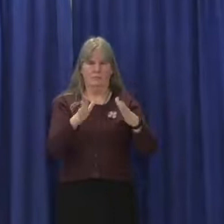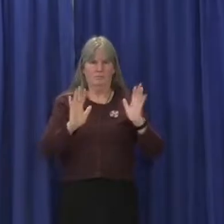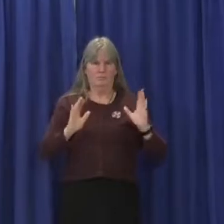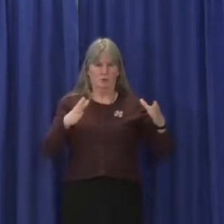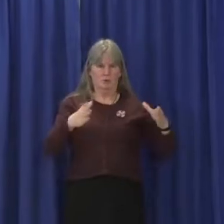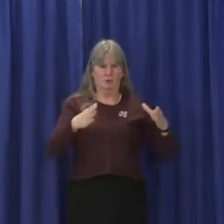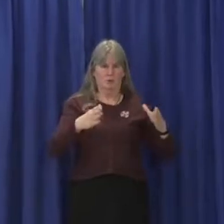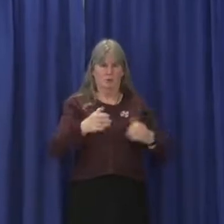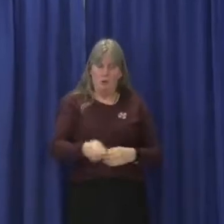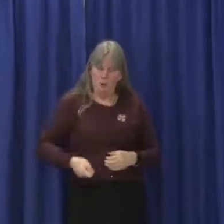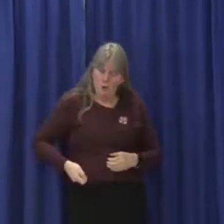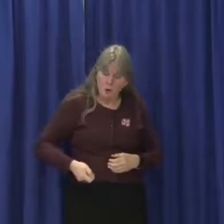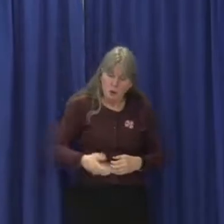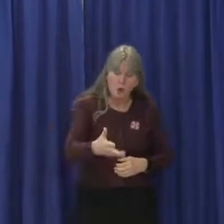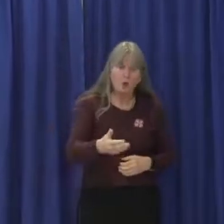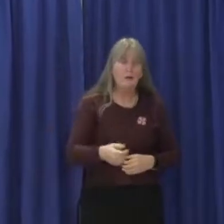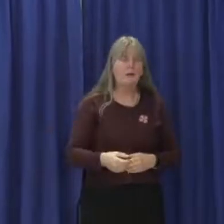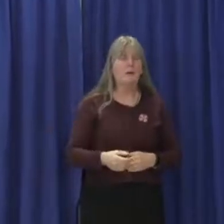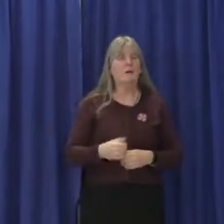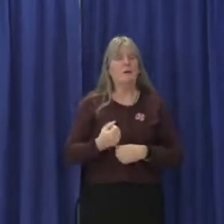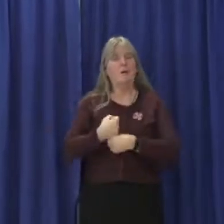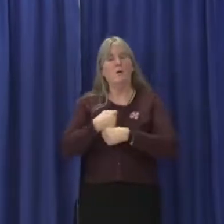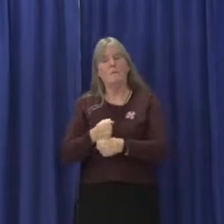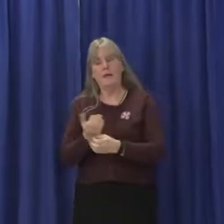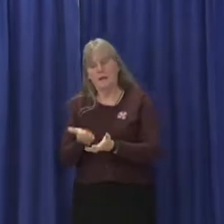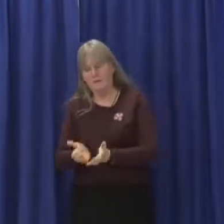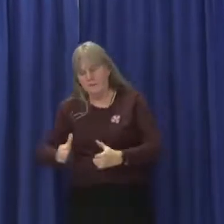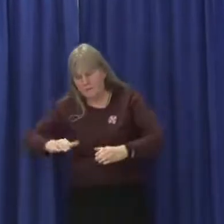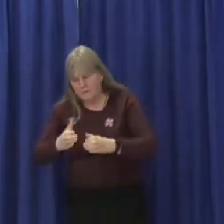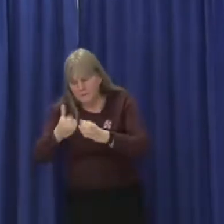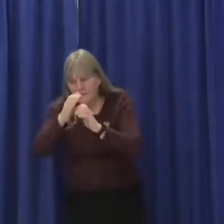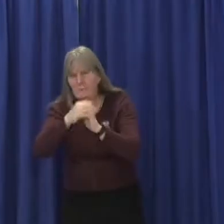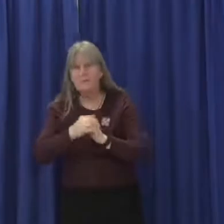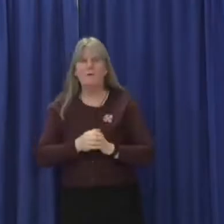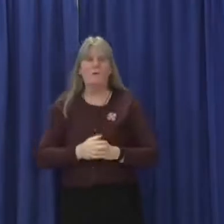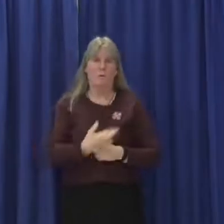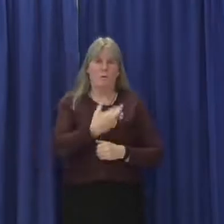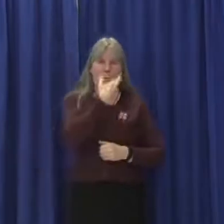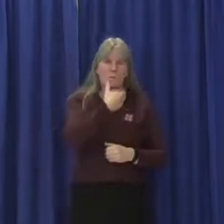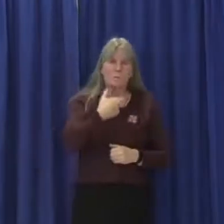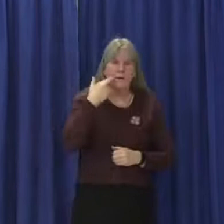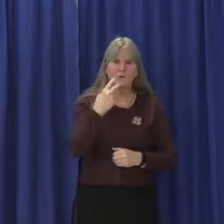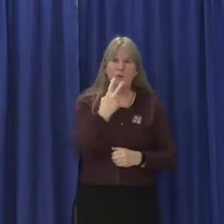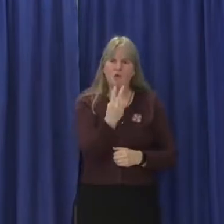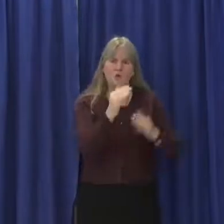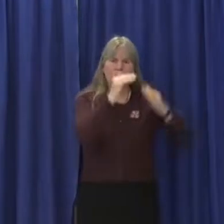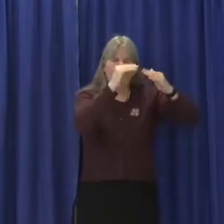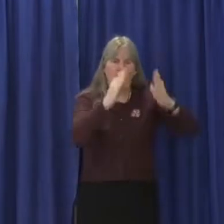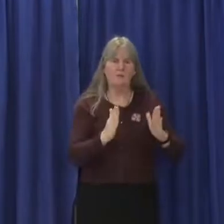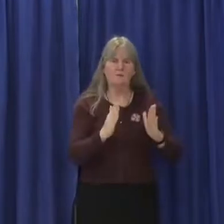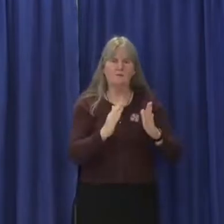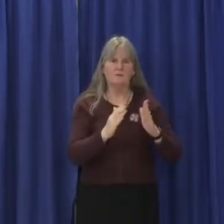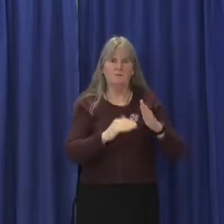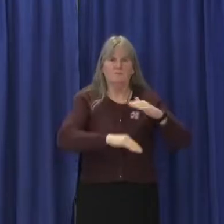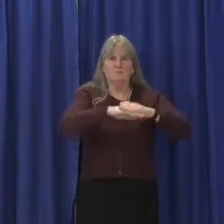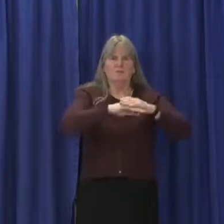you're curling, doing a pottery class, going to dinner. You know-- and you might-- yeah, you might go into a